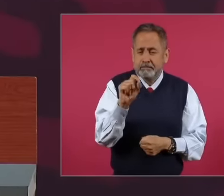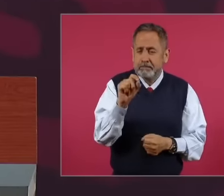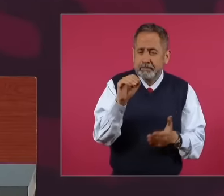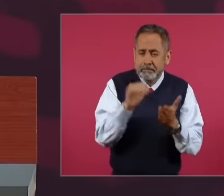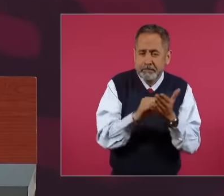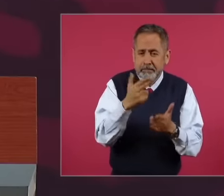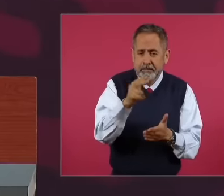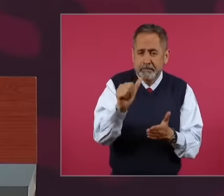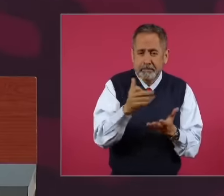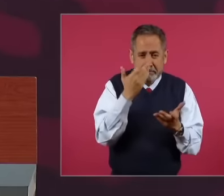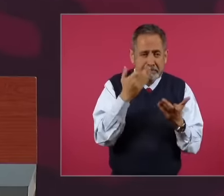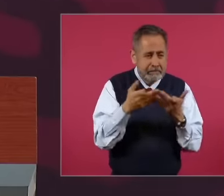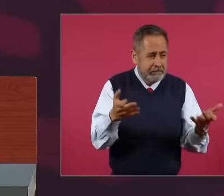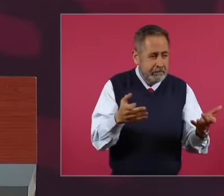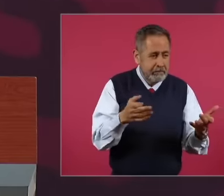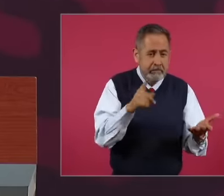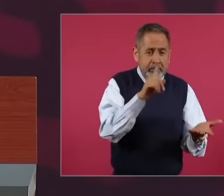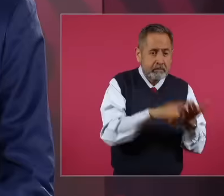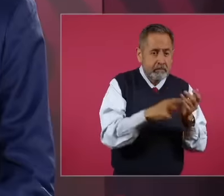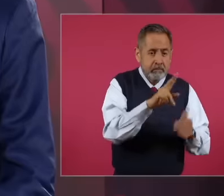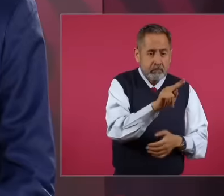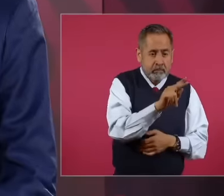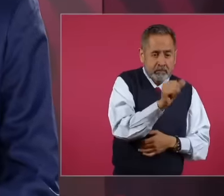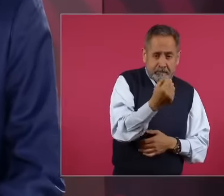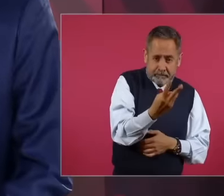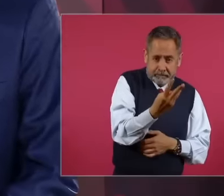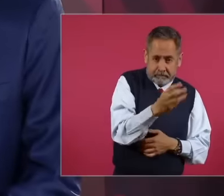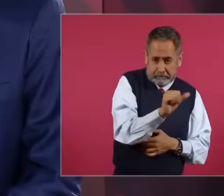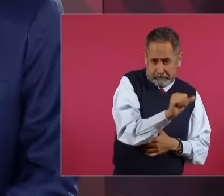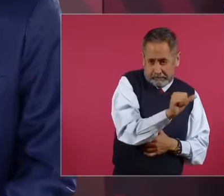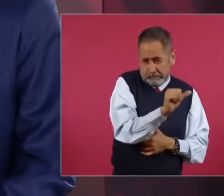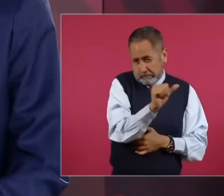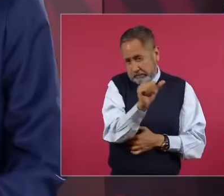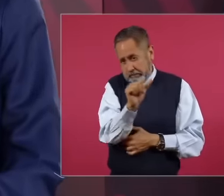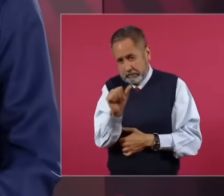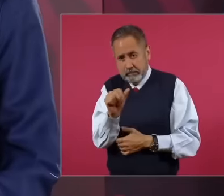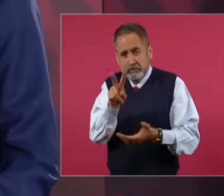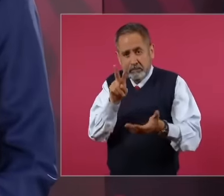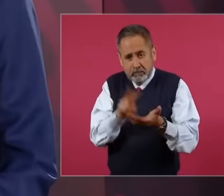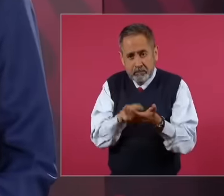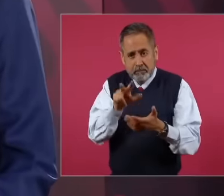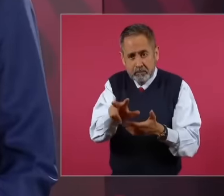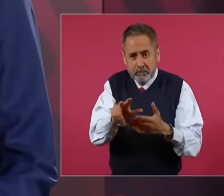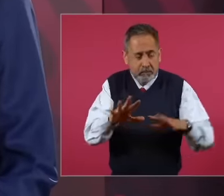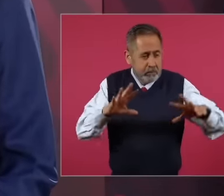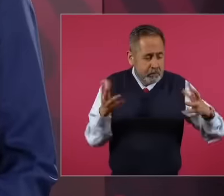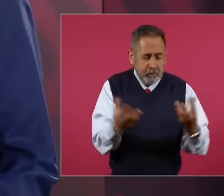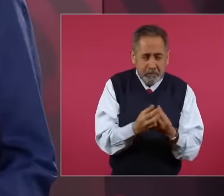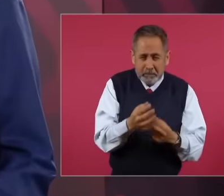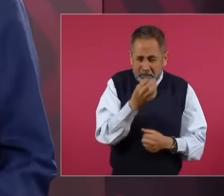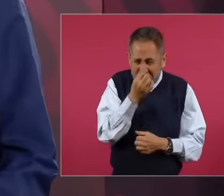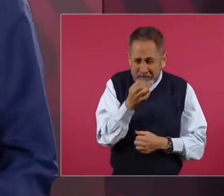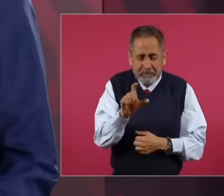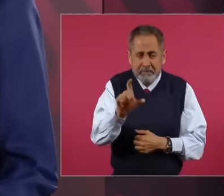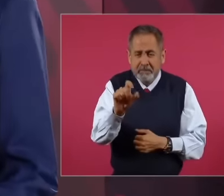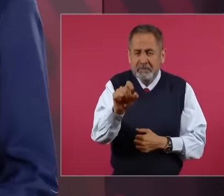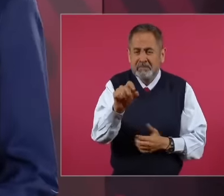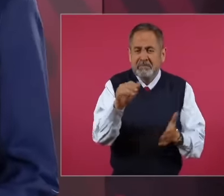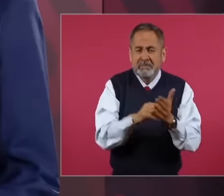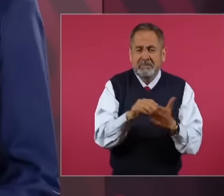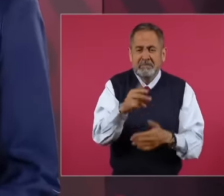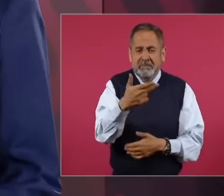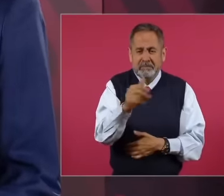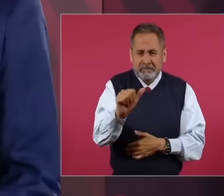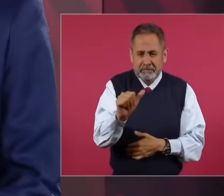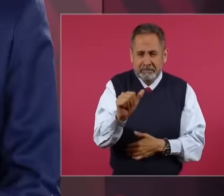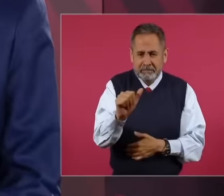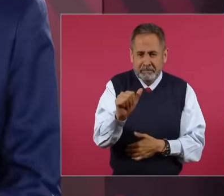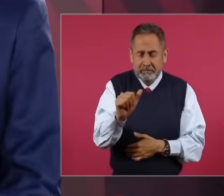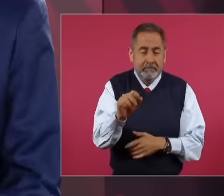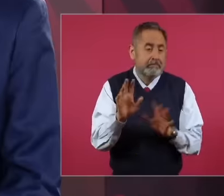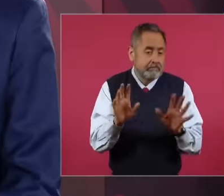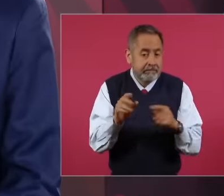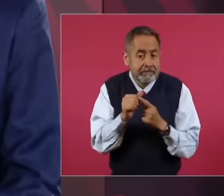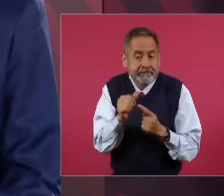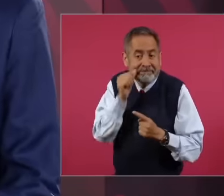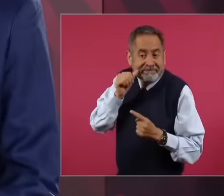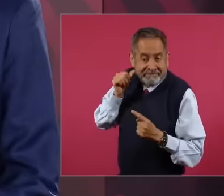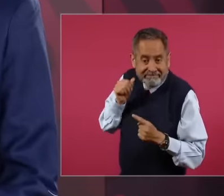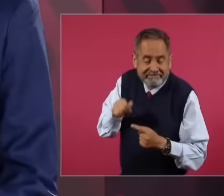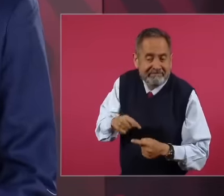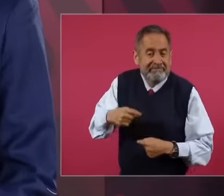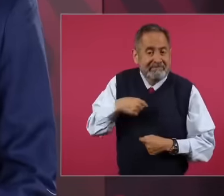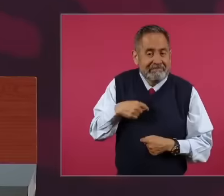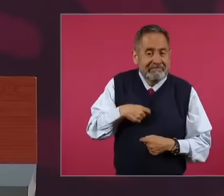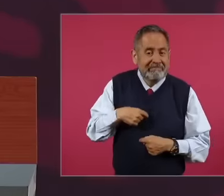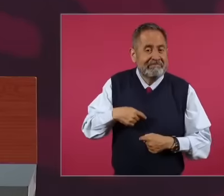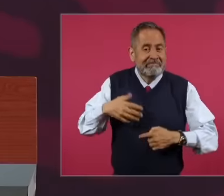1983 to 2018, 200,000 hectares and yesterday we inaugurated a